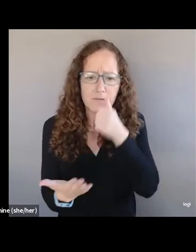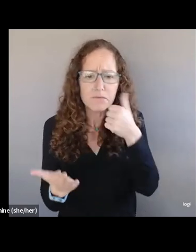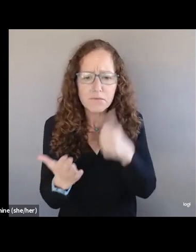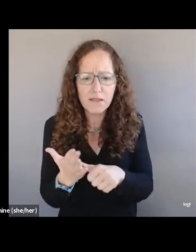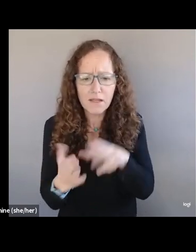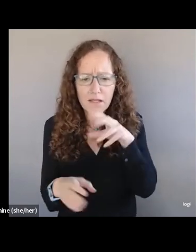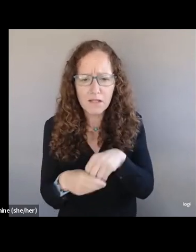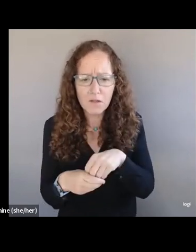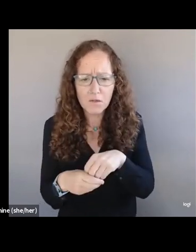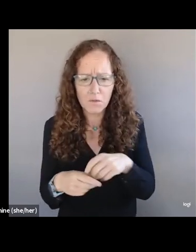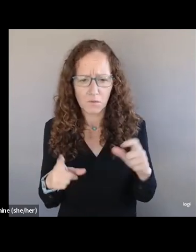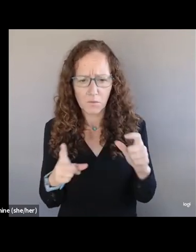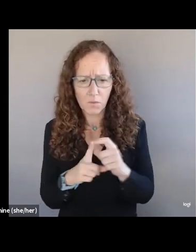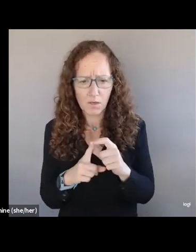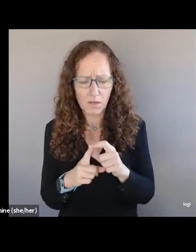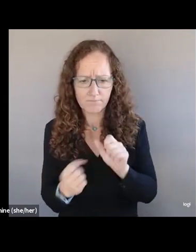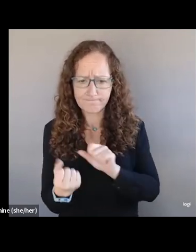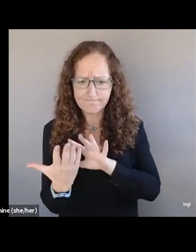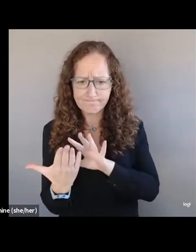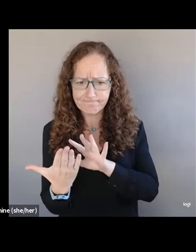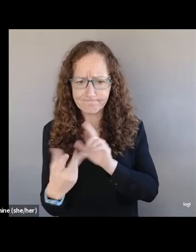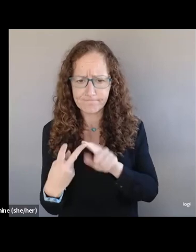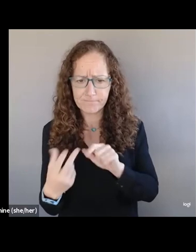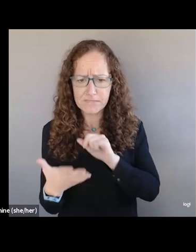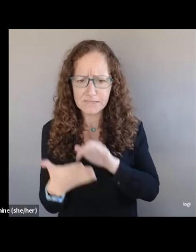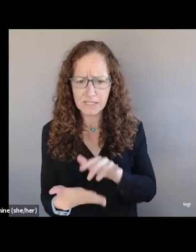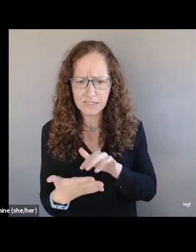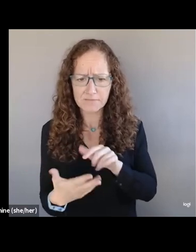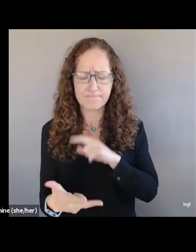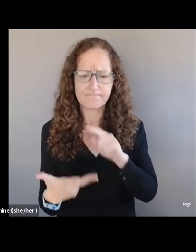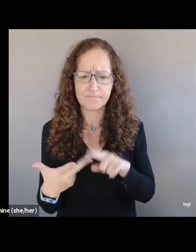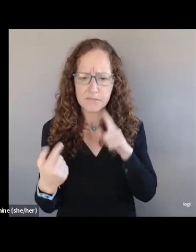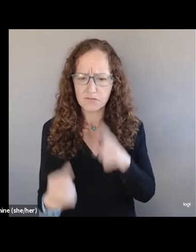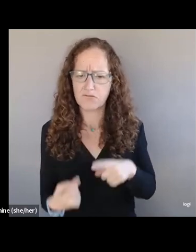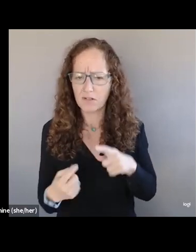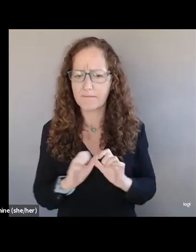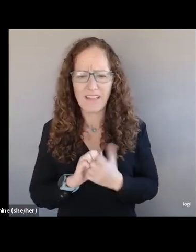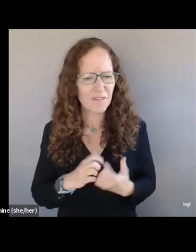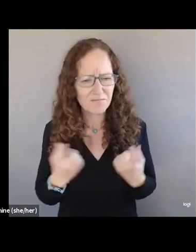confront, study, and struggle? Because it is a love for